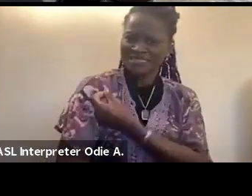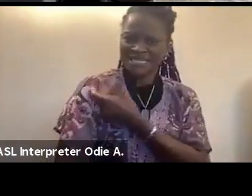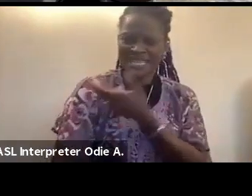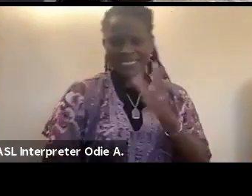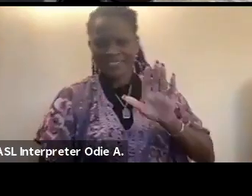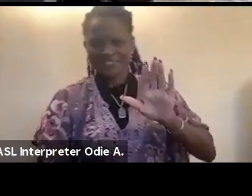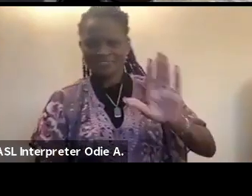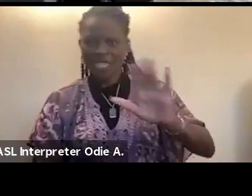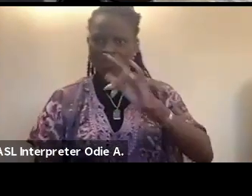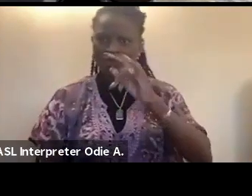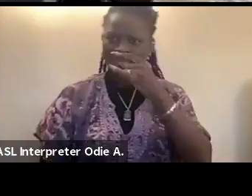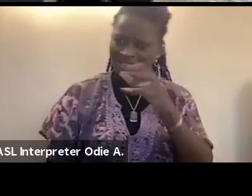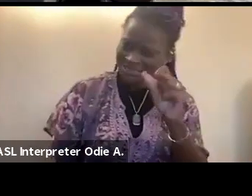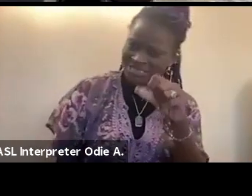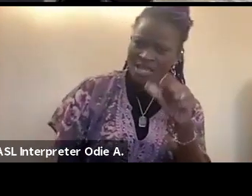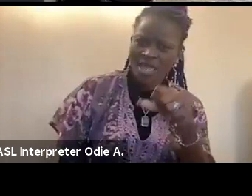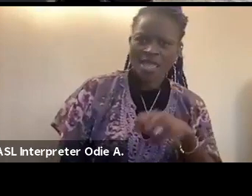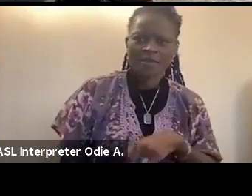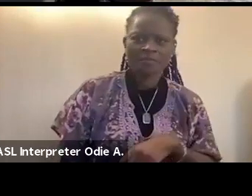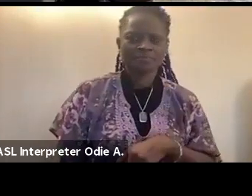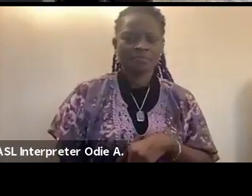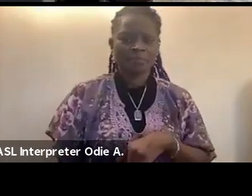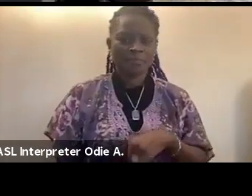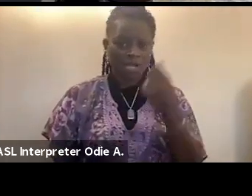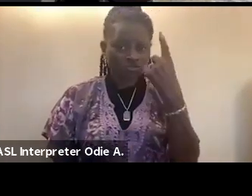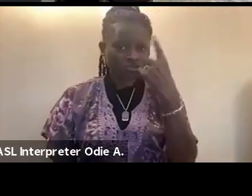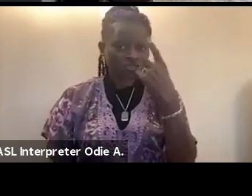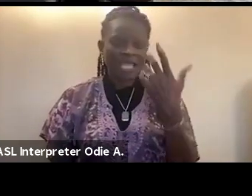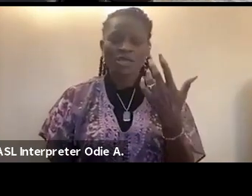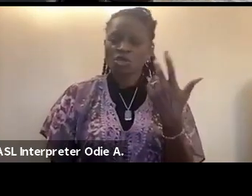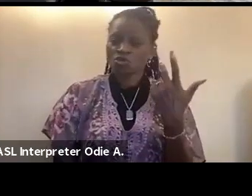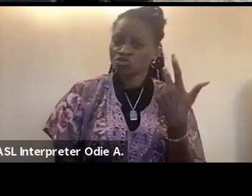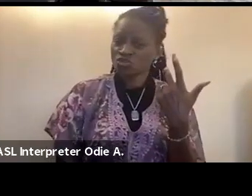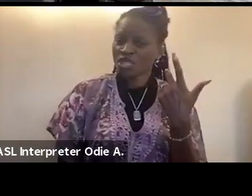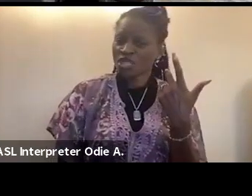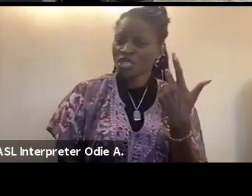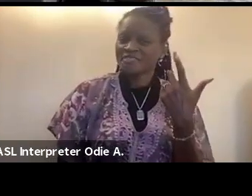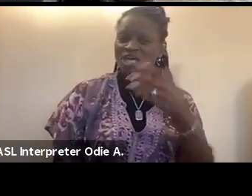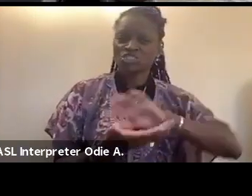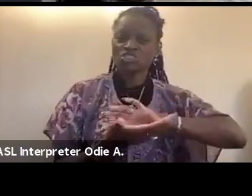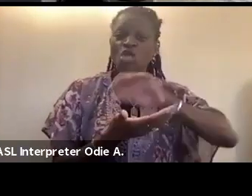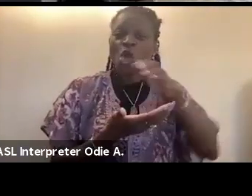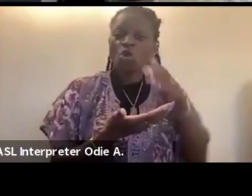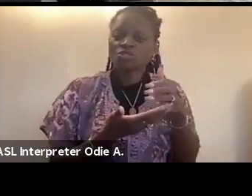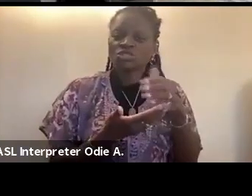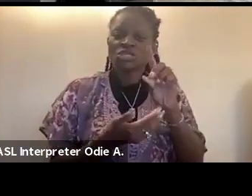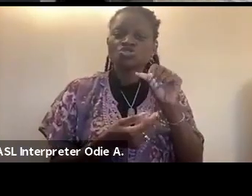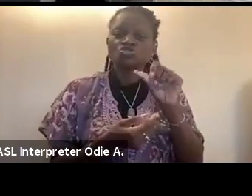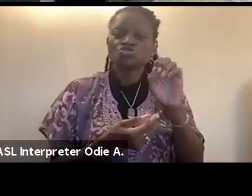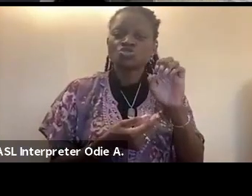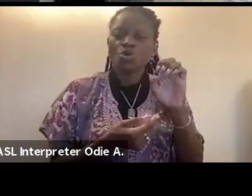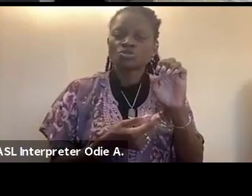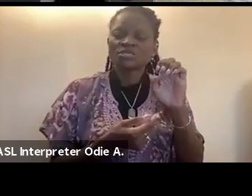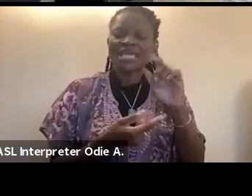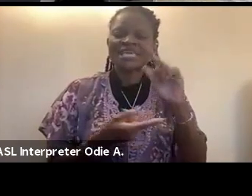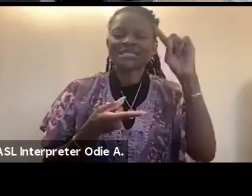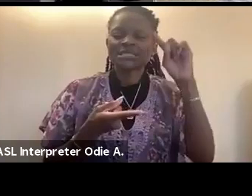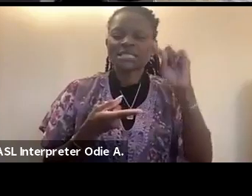this vaccine, the dose is less than it is for adults. It has been shown to be quite effective in the study data so far.